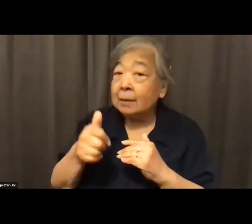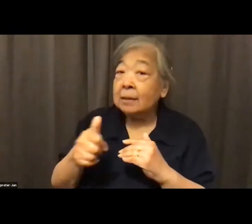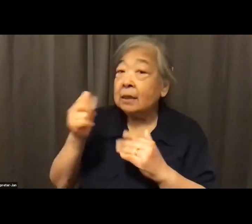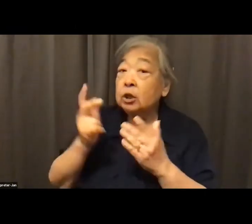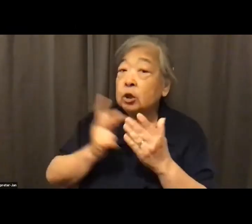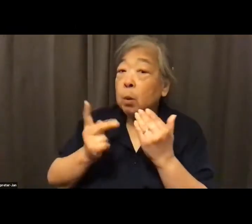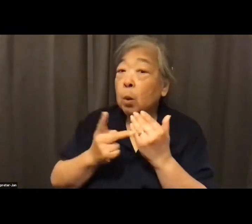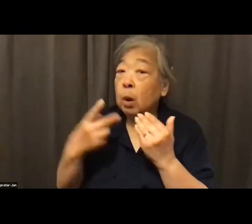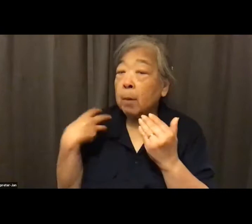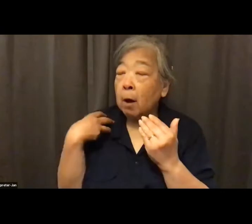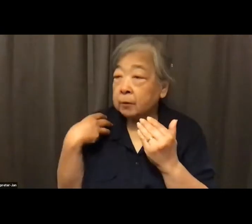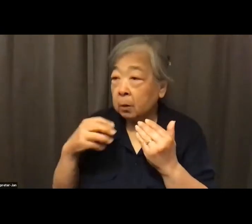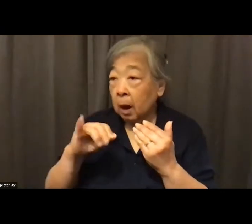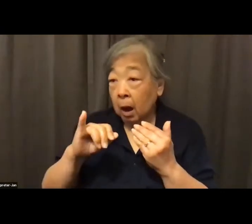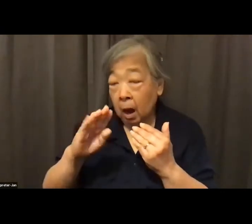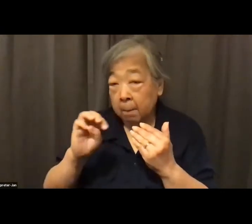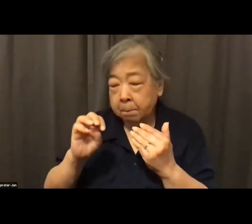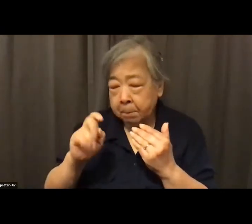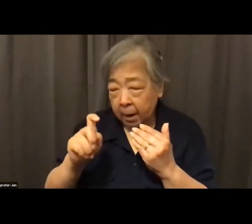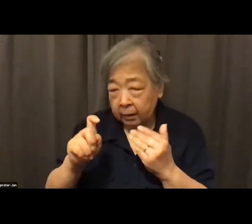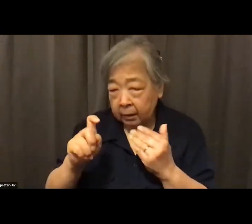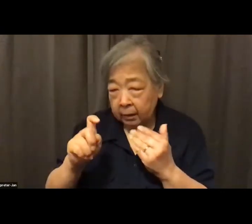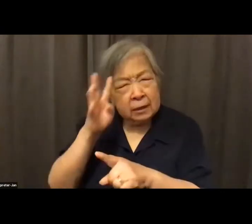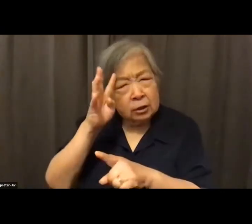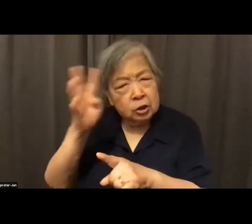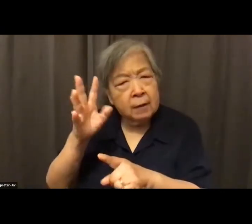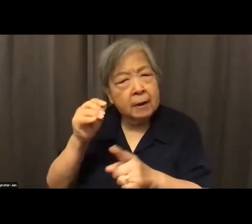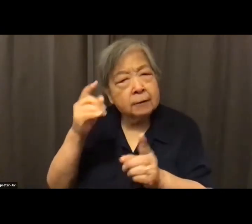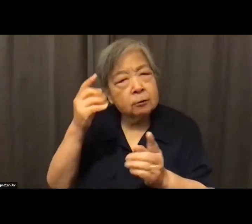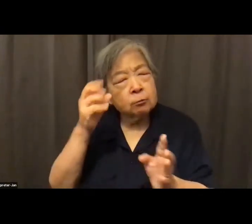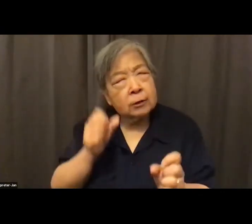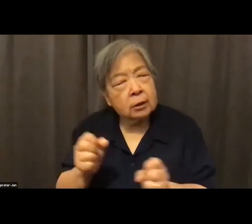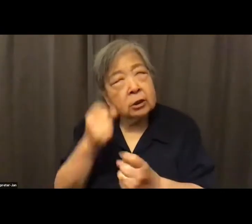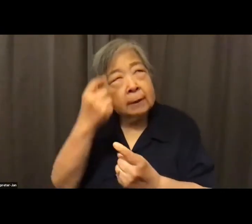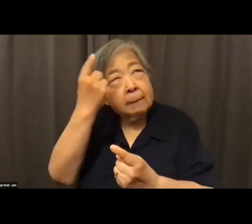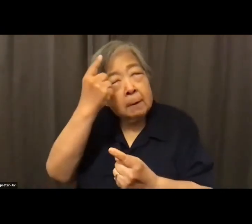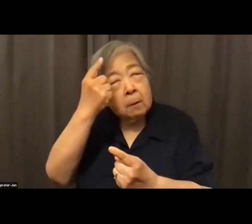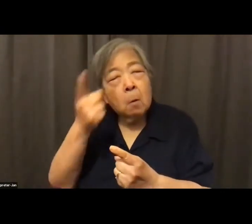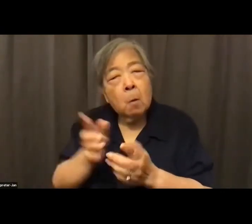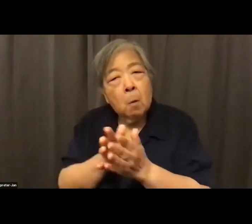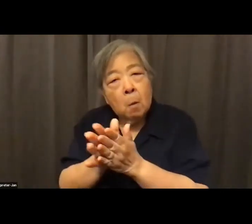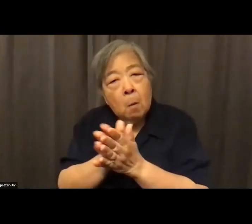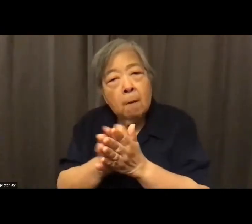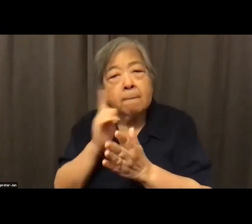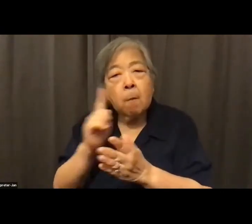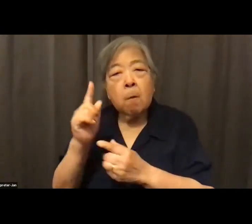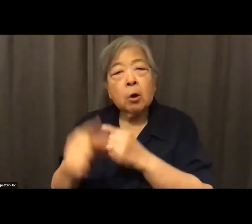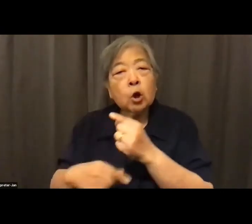She's an innovative and strategic thinker with a passion for global development, communications,